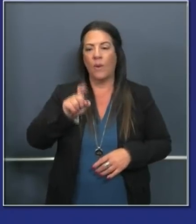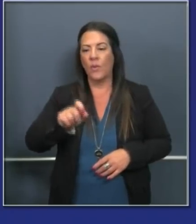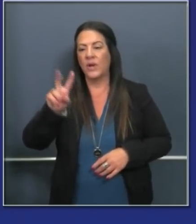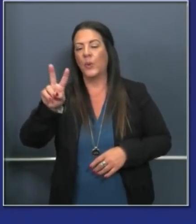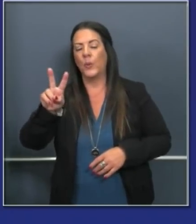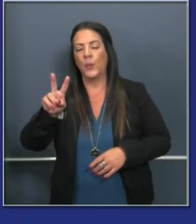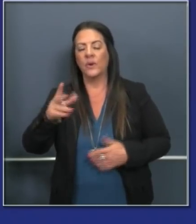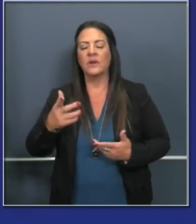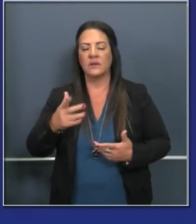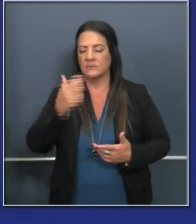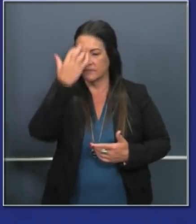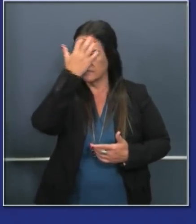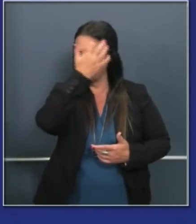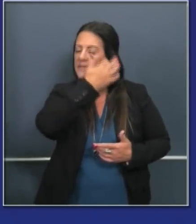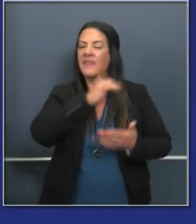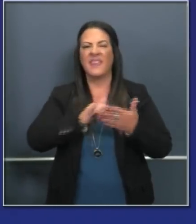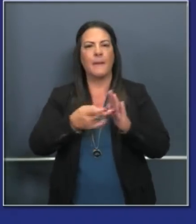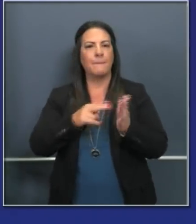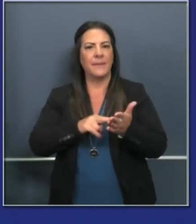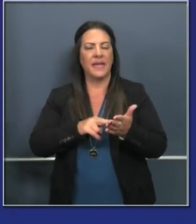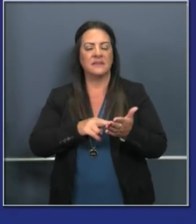DOWN BELOW ONE. AND EACH BIT